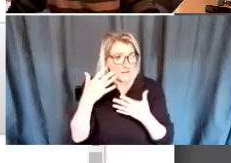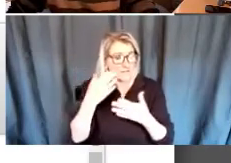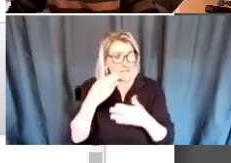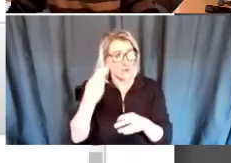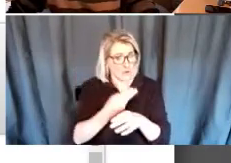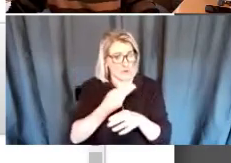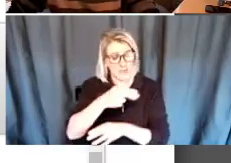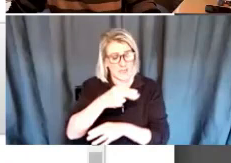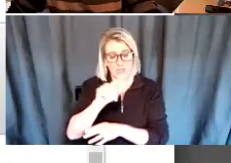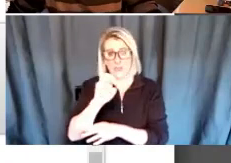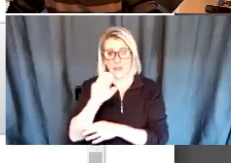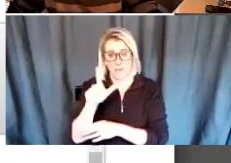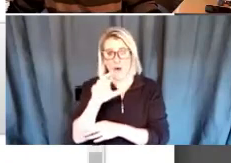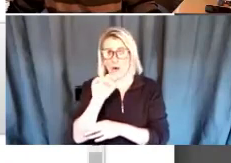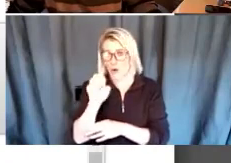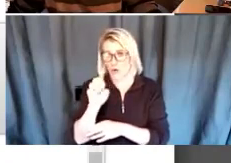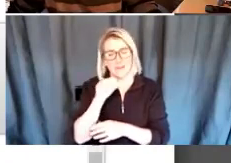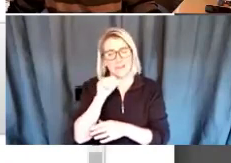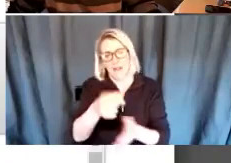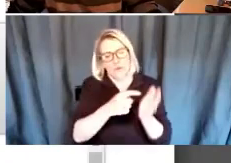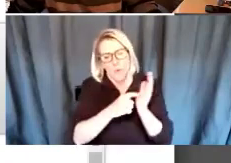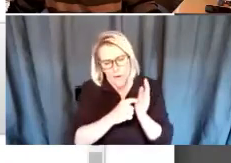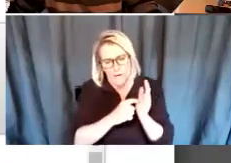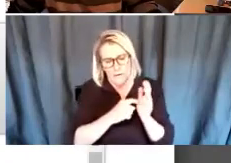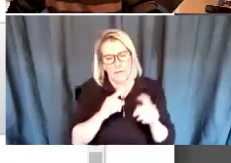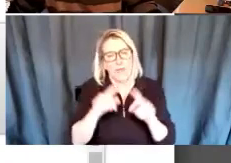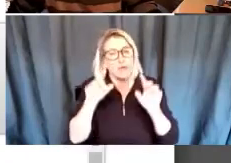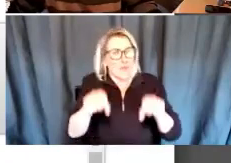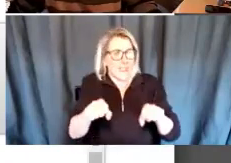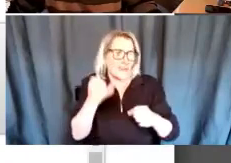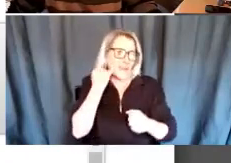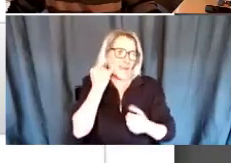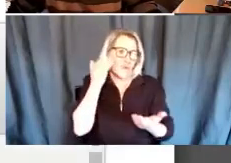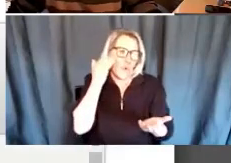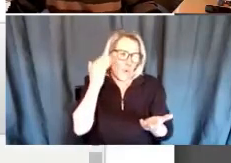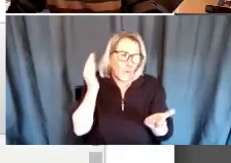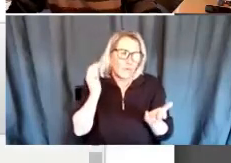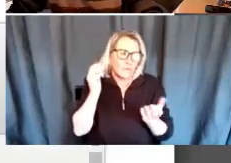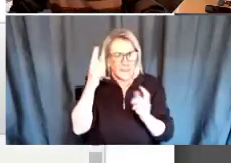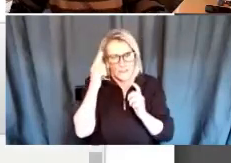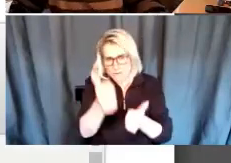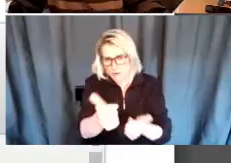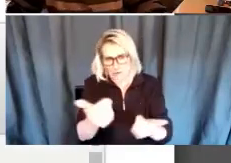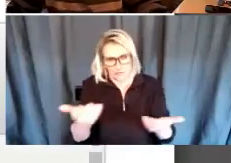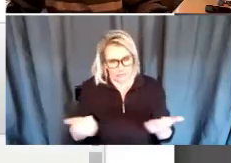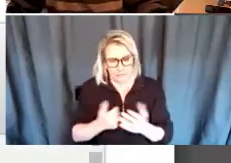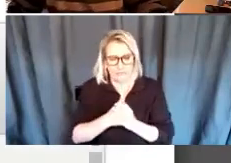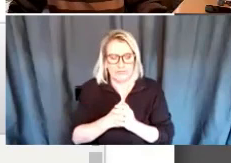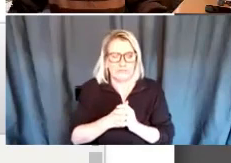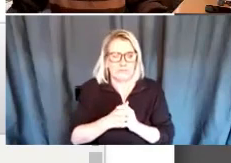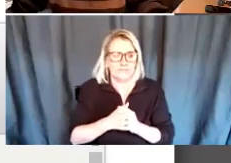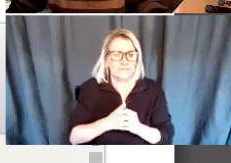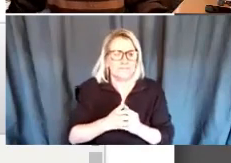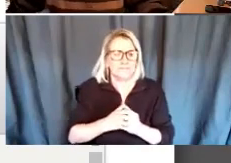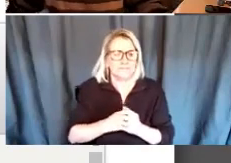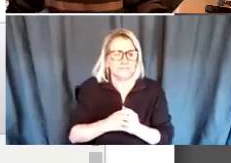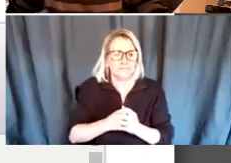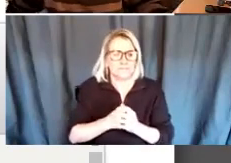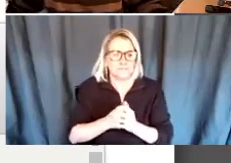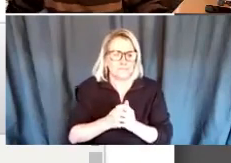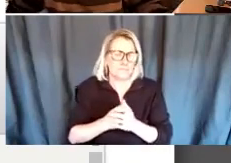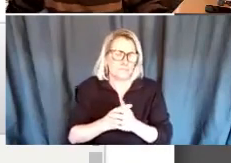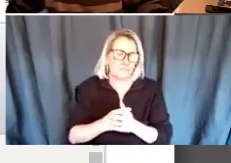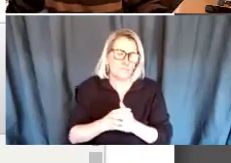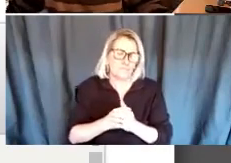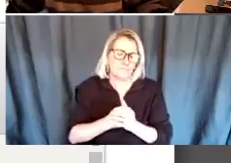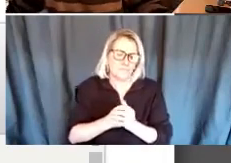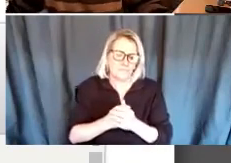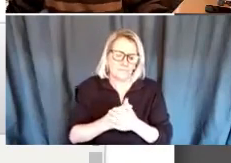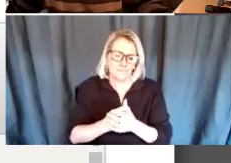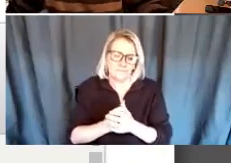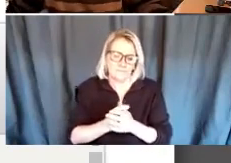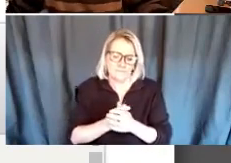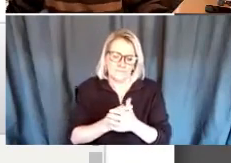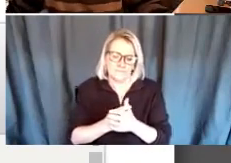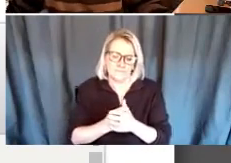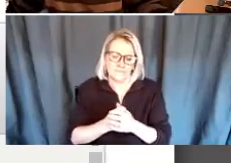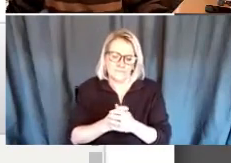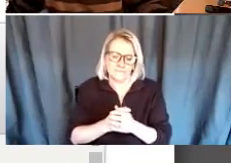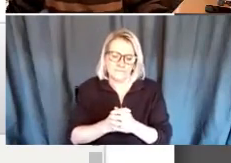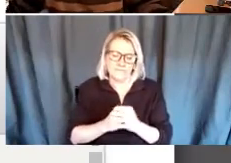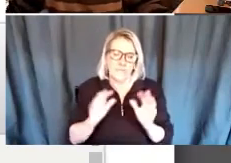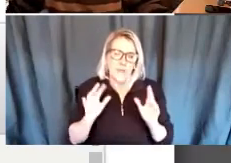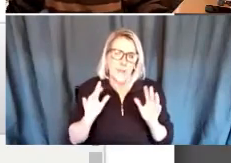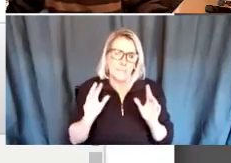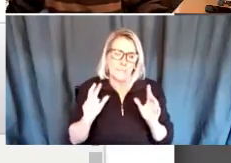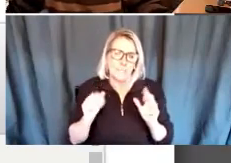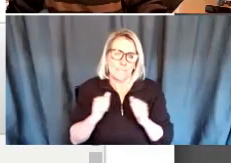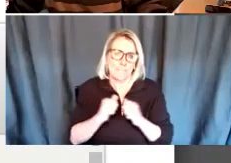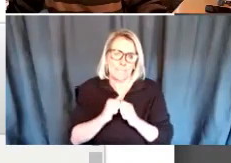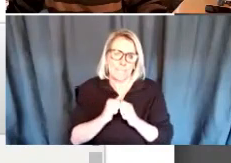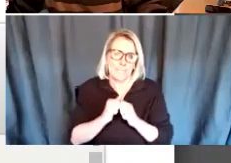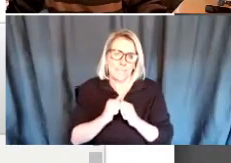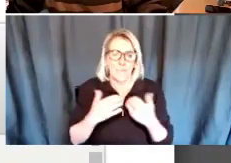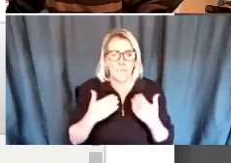But it is not required. It is up to you. 14:48:47 Um, since we have time, let me show